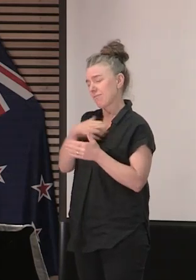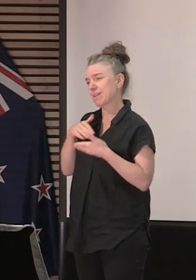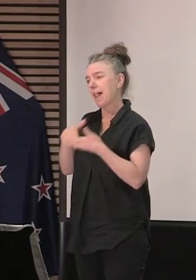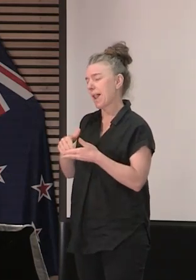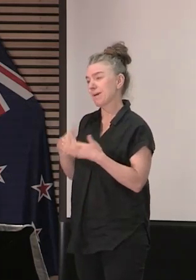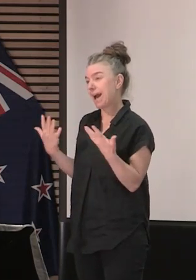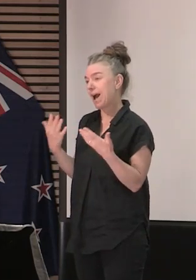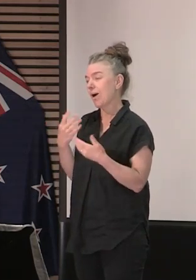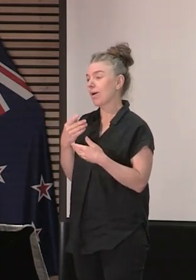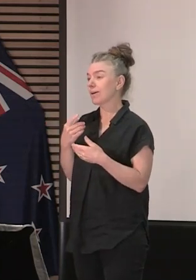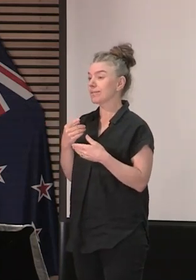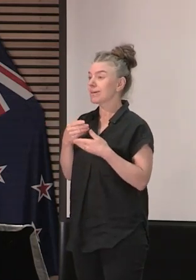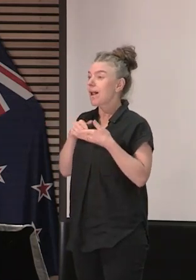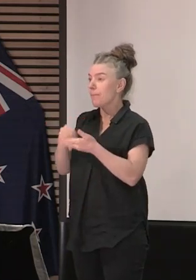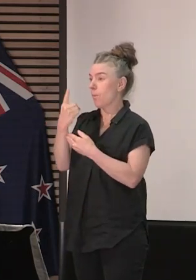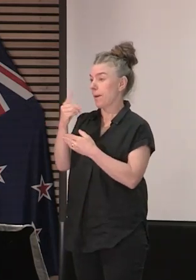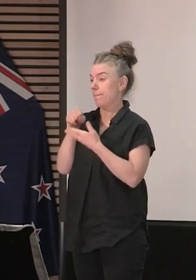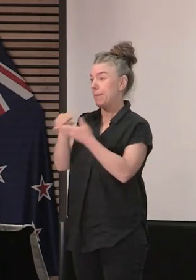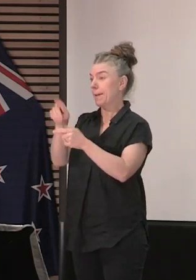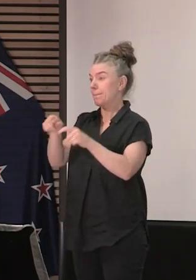be experiencing a cut inincome.